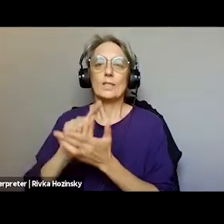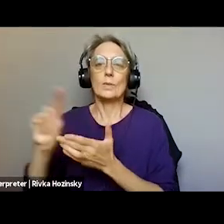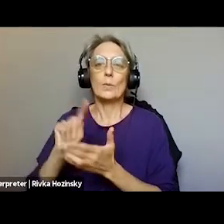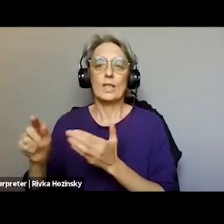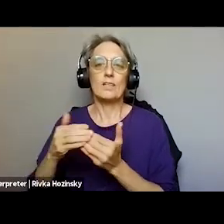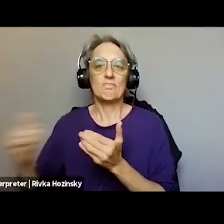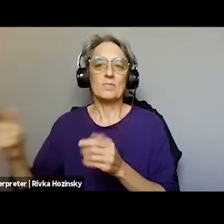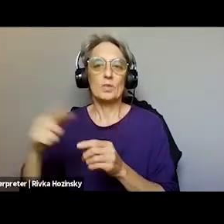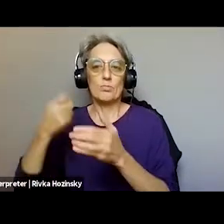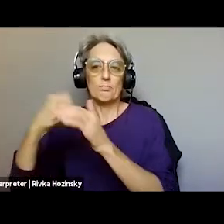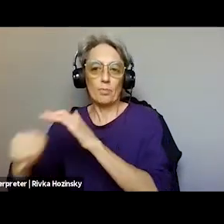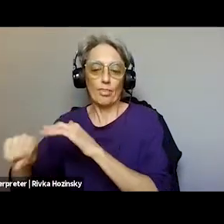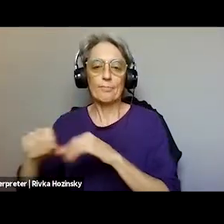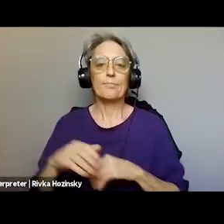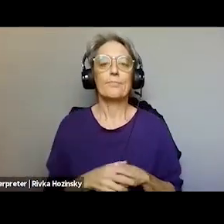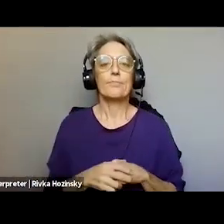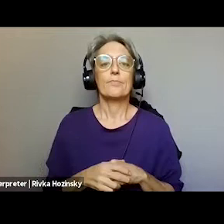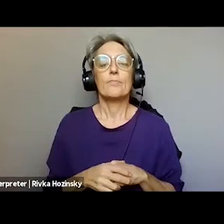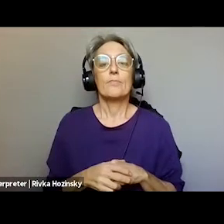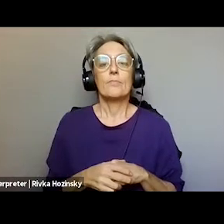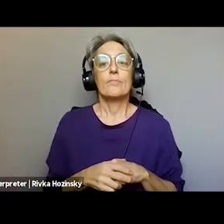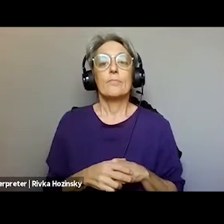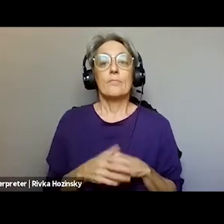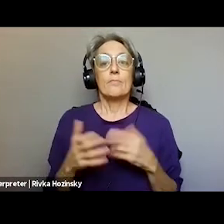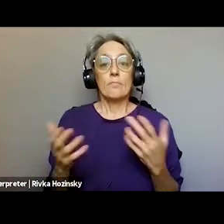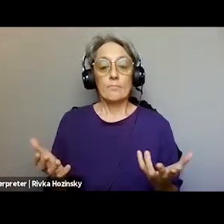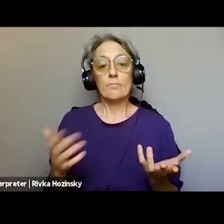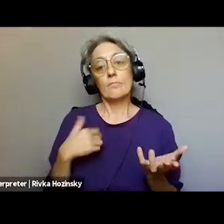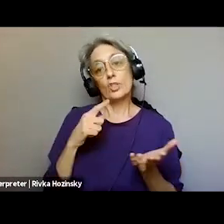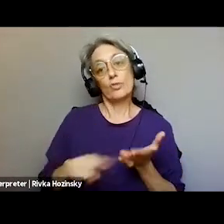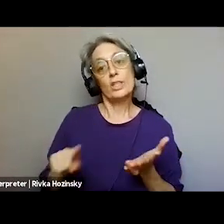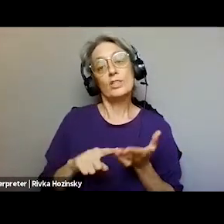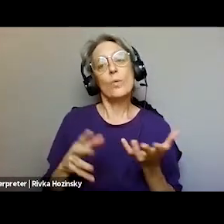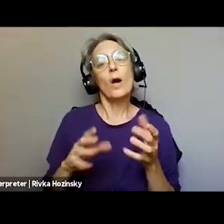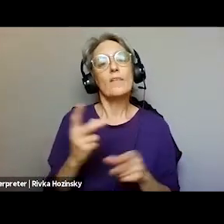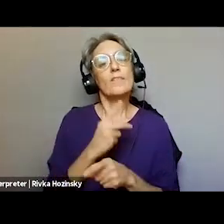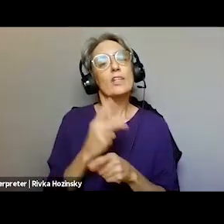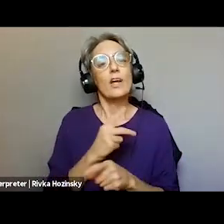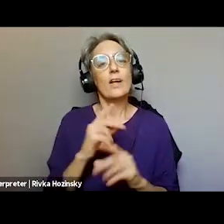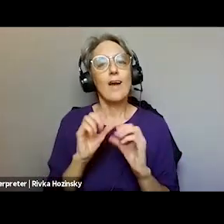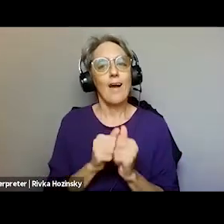from our research perspective, we're interested in initiation. Does the pregnant person get to their